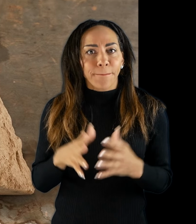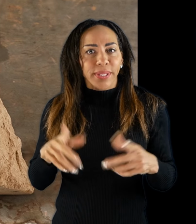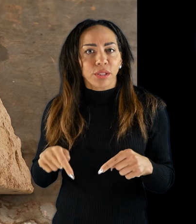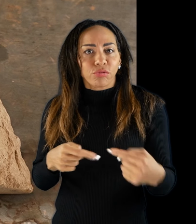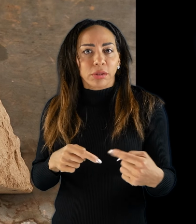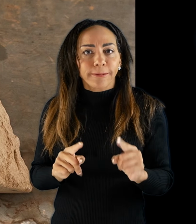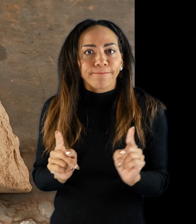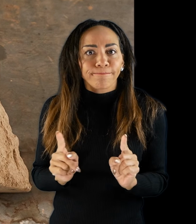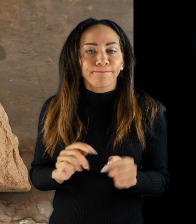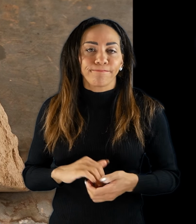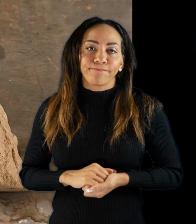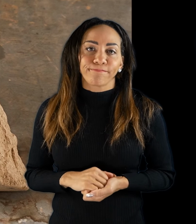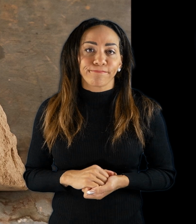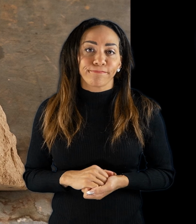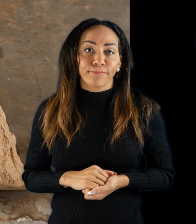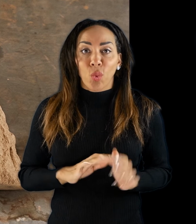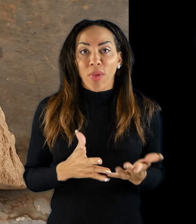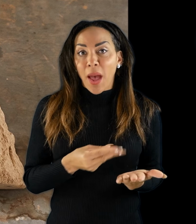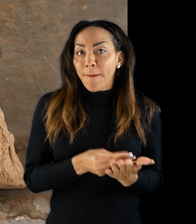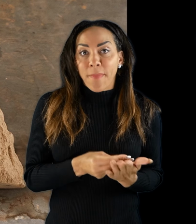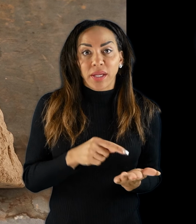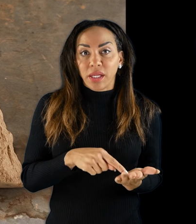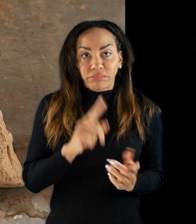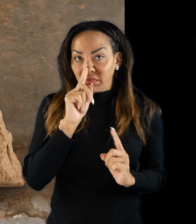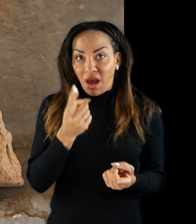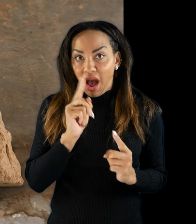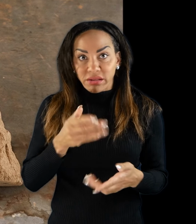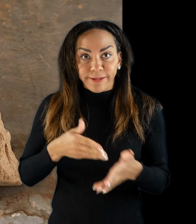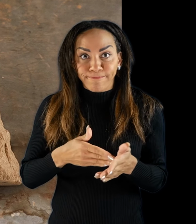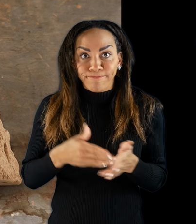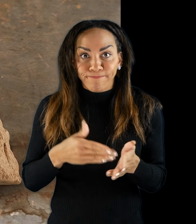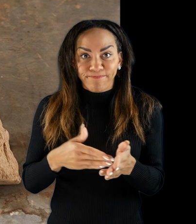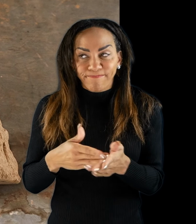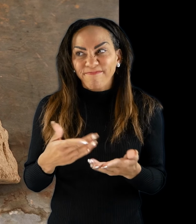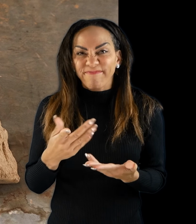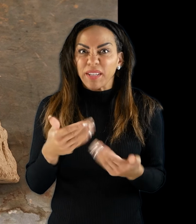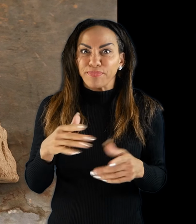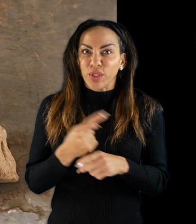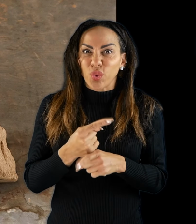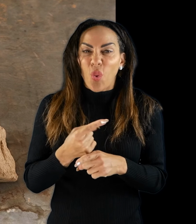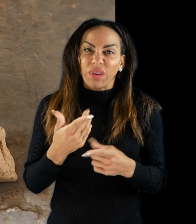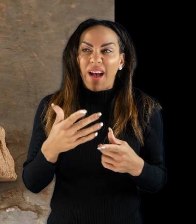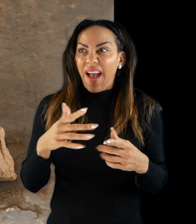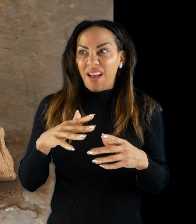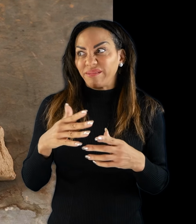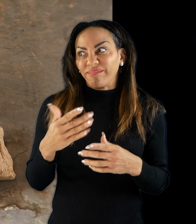We can't do very much without money. You know, everything costs money. You know, we're just talking about shipping work around the country or abroad.